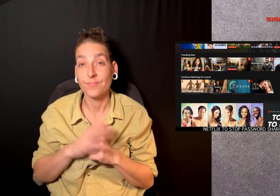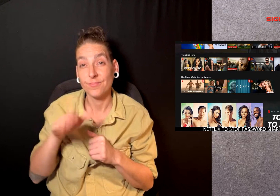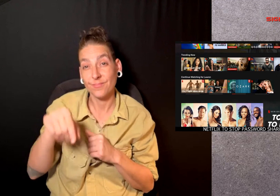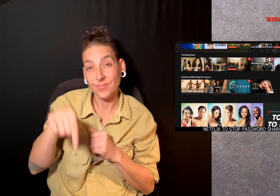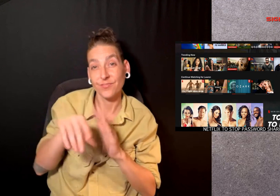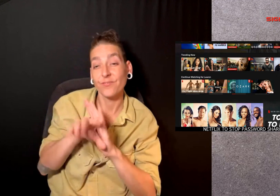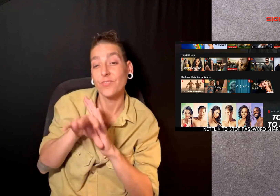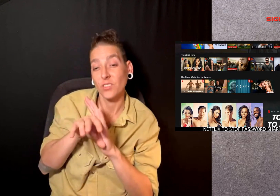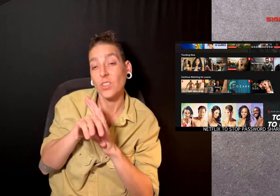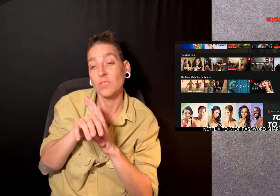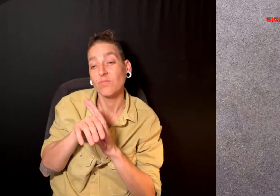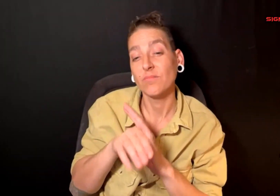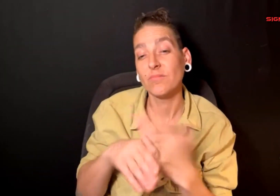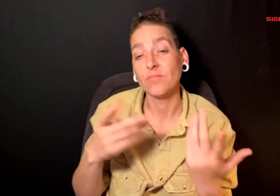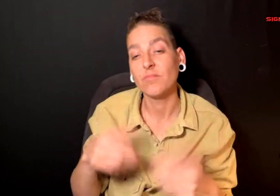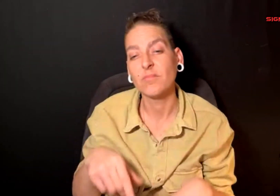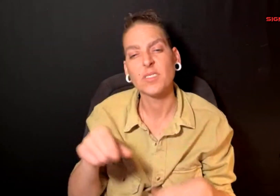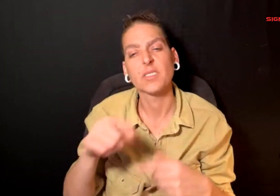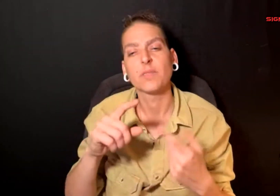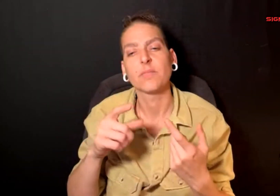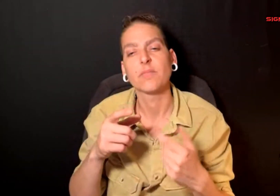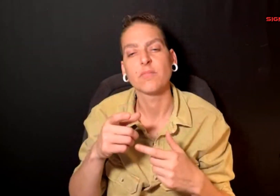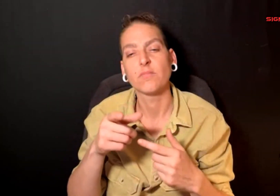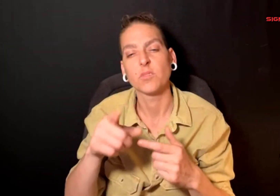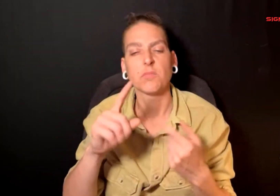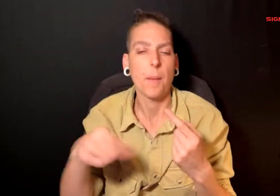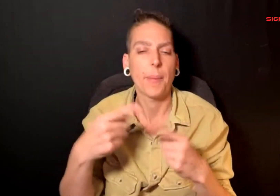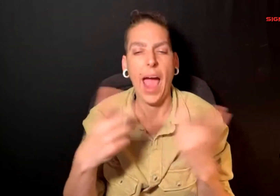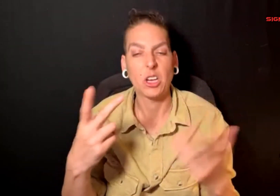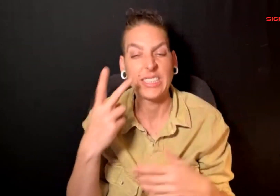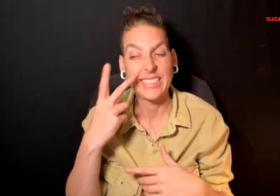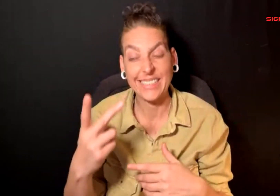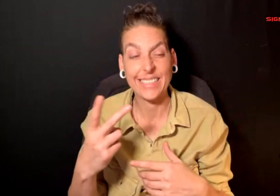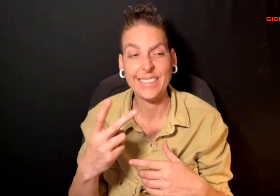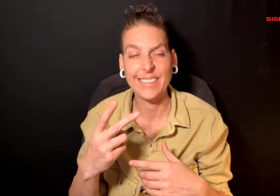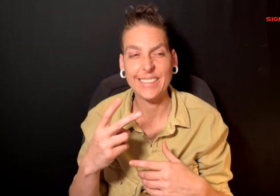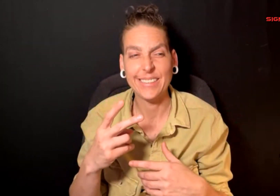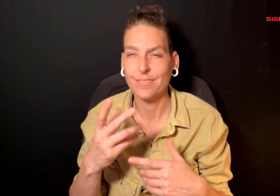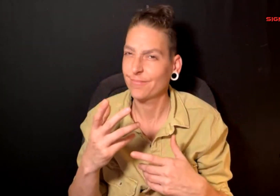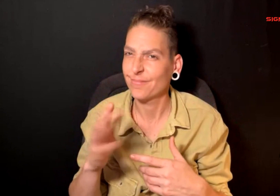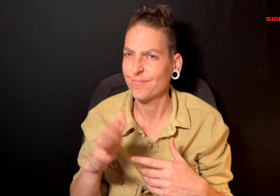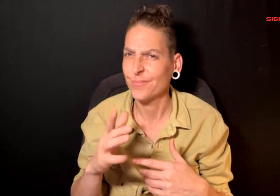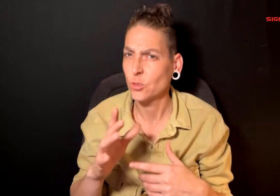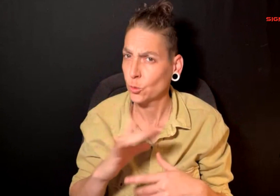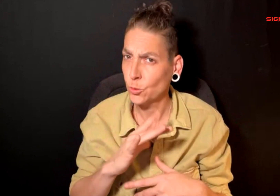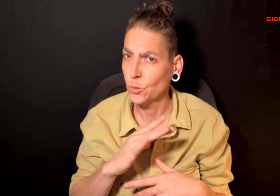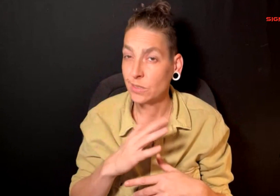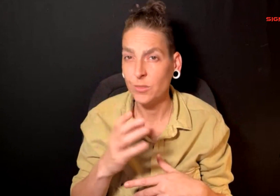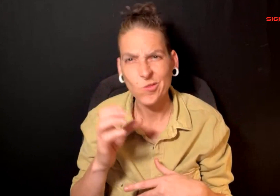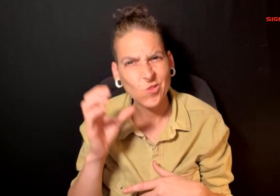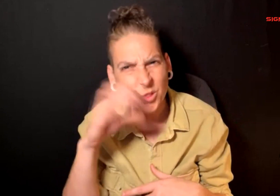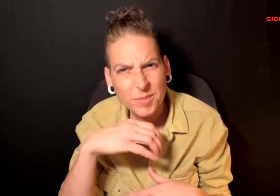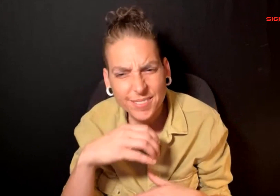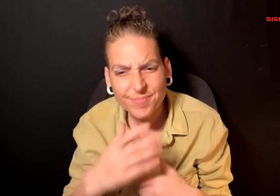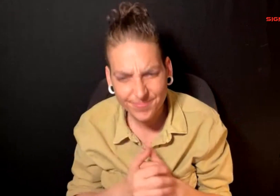this video you're about to see is both cool and creepy